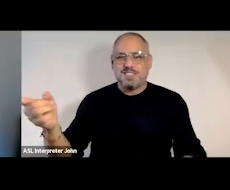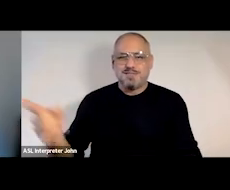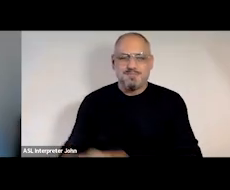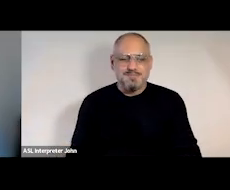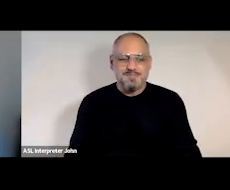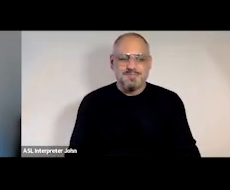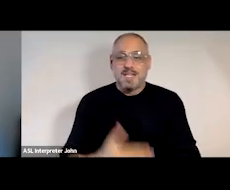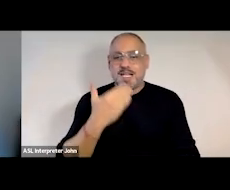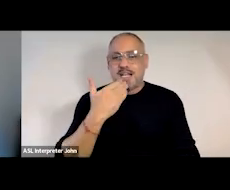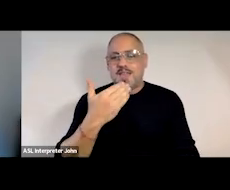Thanks, Dan. - Yep.